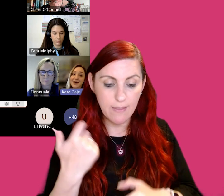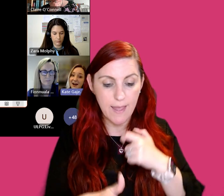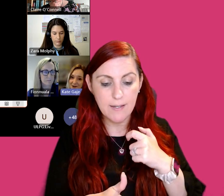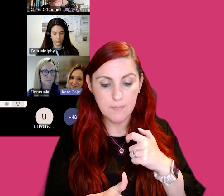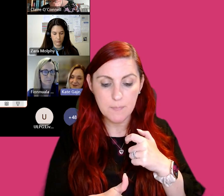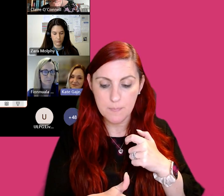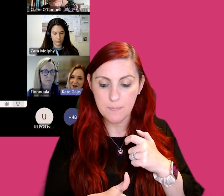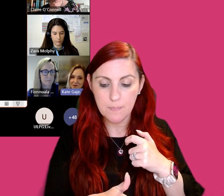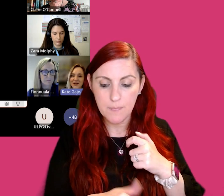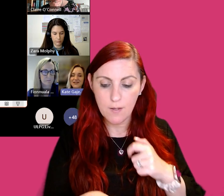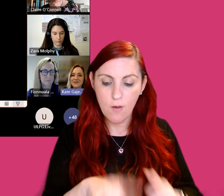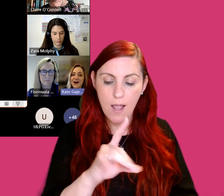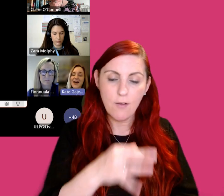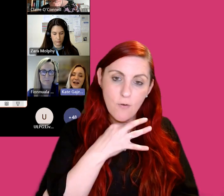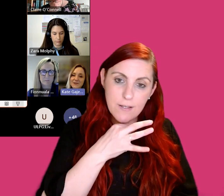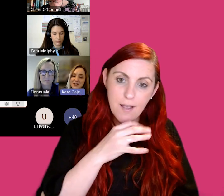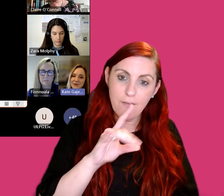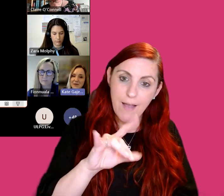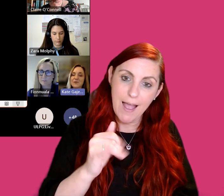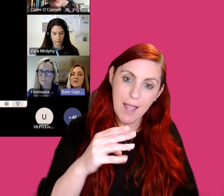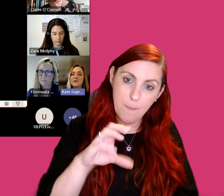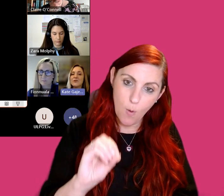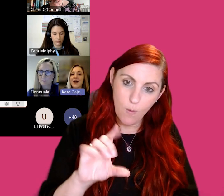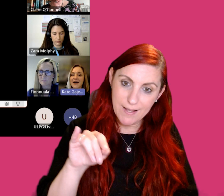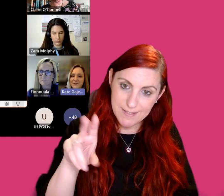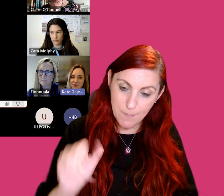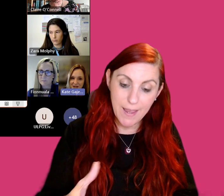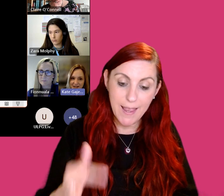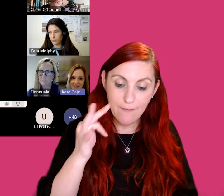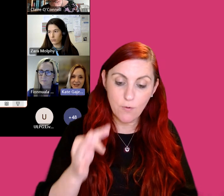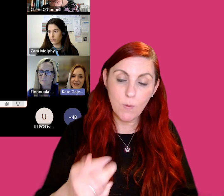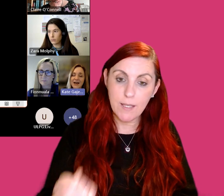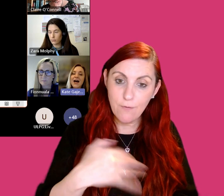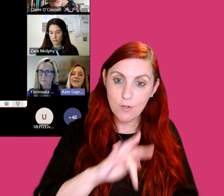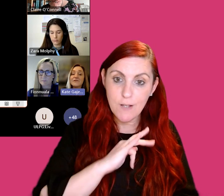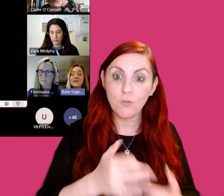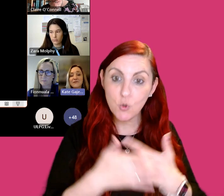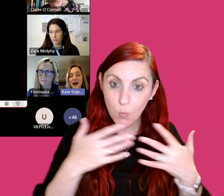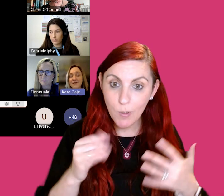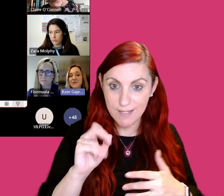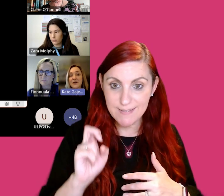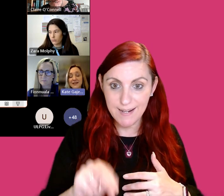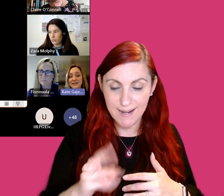at a higher risk of hypoglycemia and especially people who have to inject insulin the risk of hypo